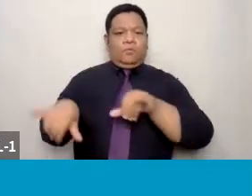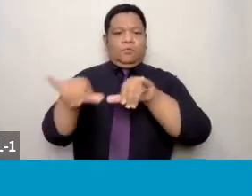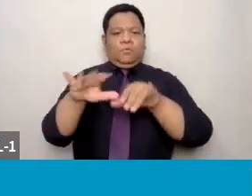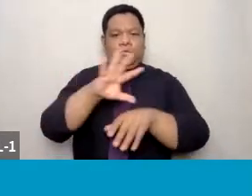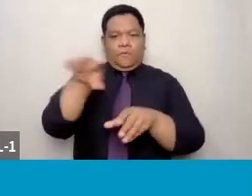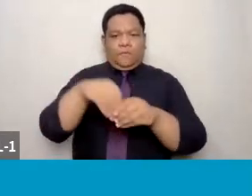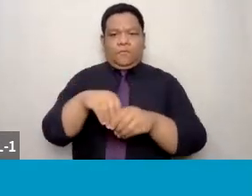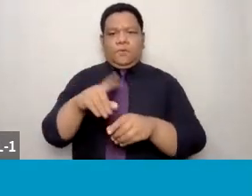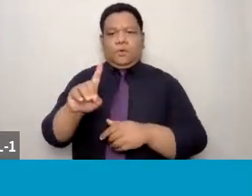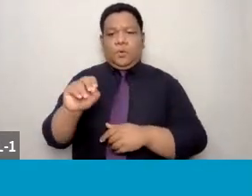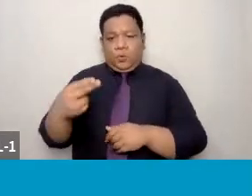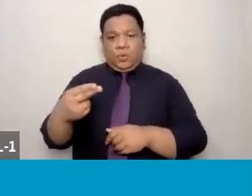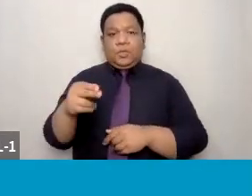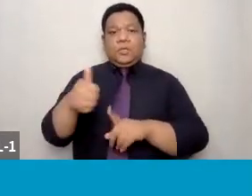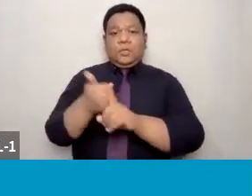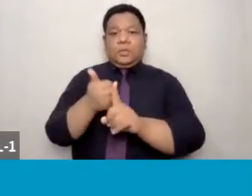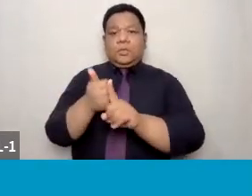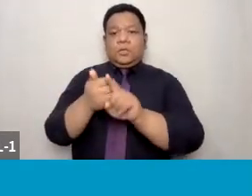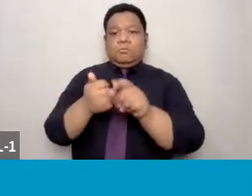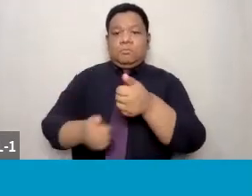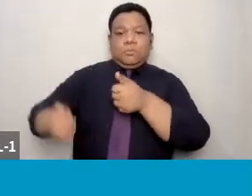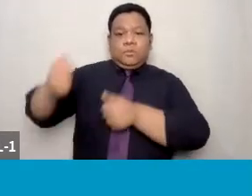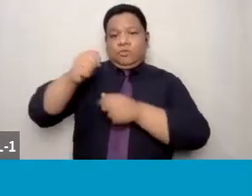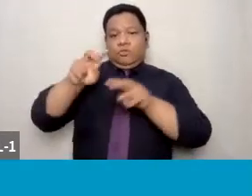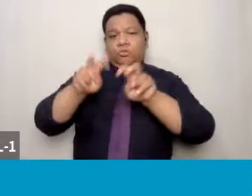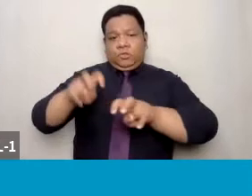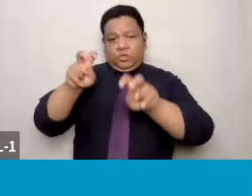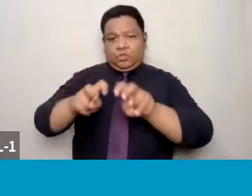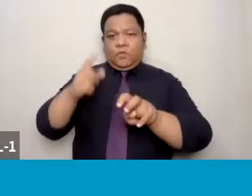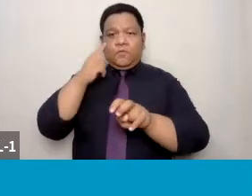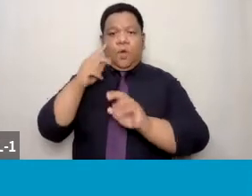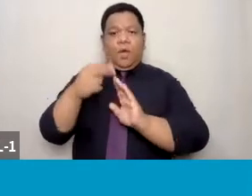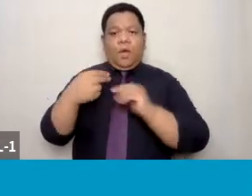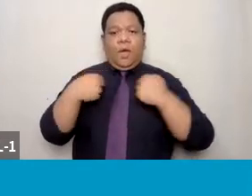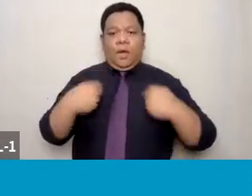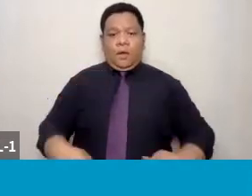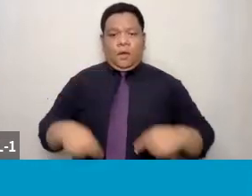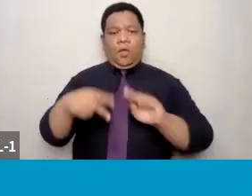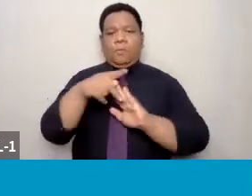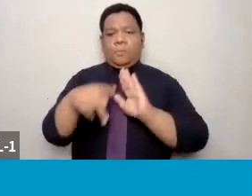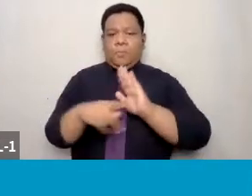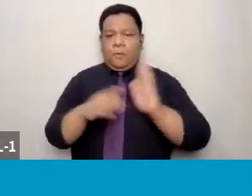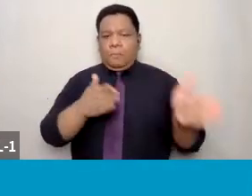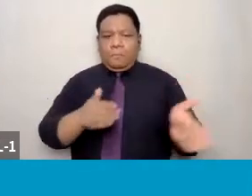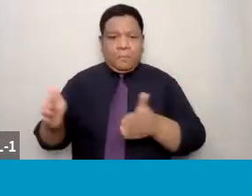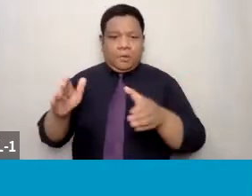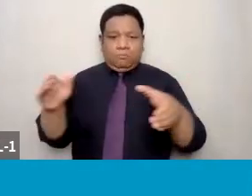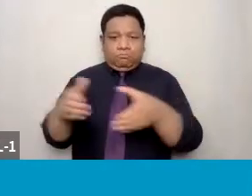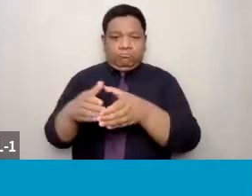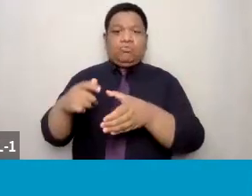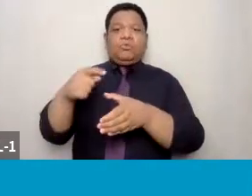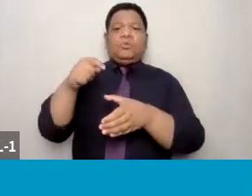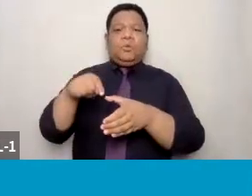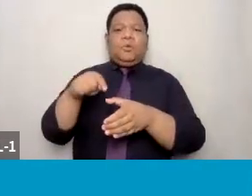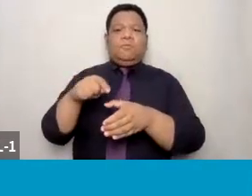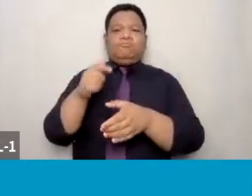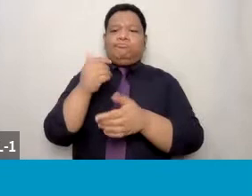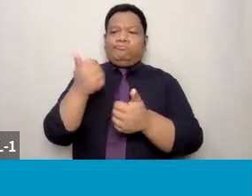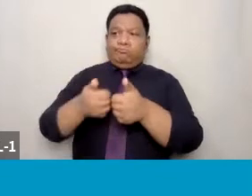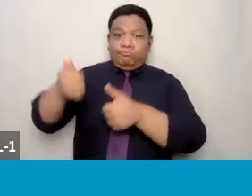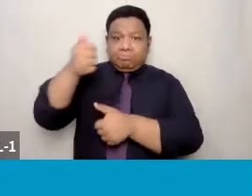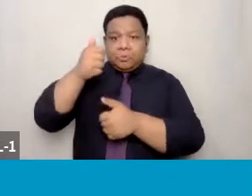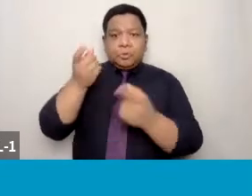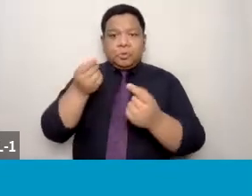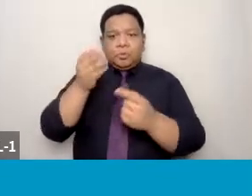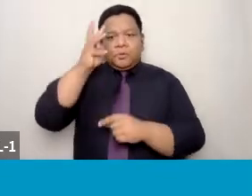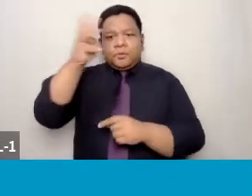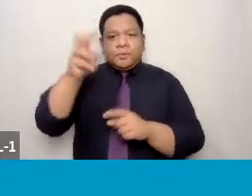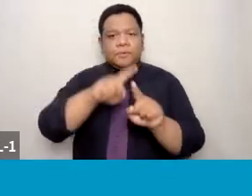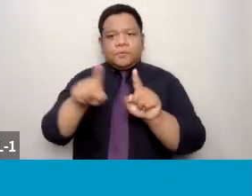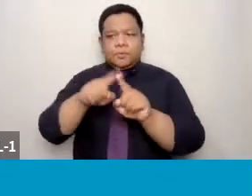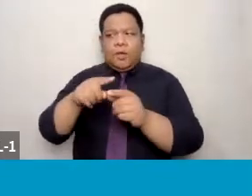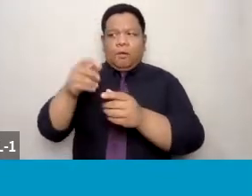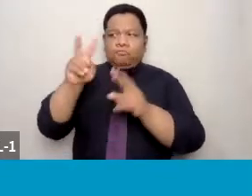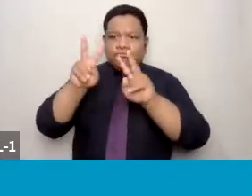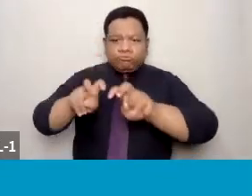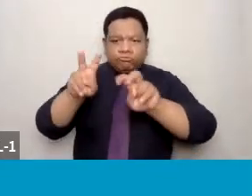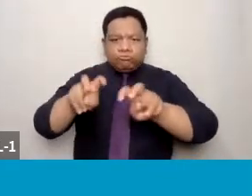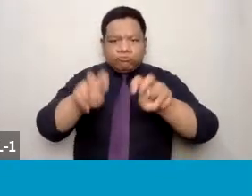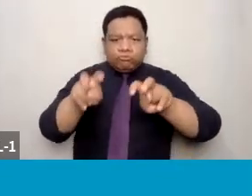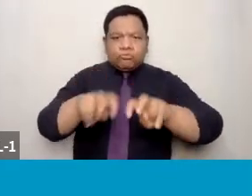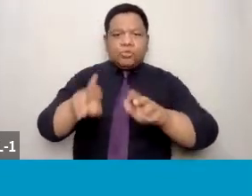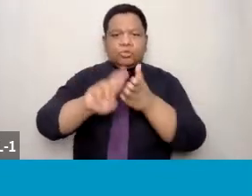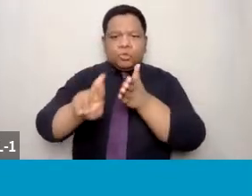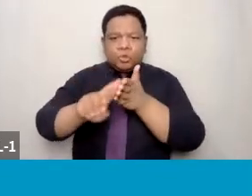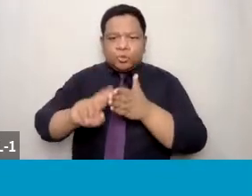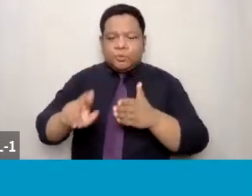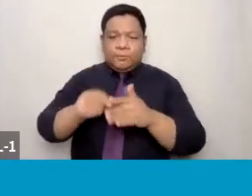She also served as the Chief of the Research Division of the Health and Policy Development Planning Bureau where she designed innovative research grants and helped build institutional capacity